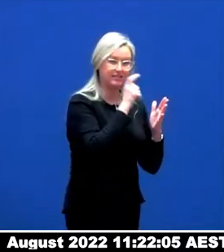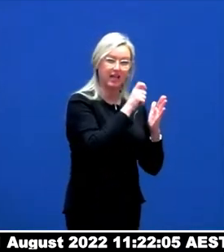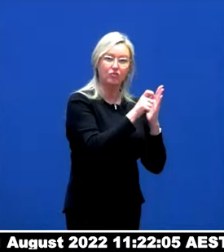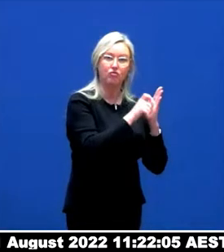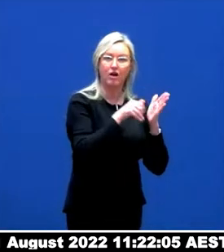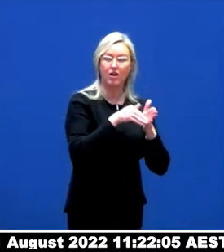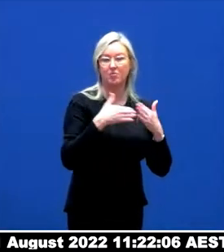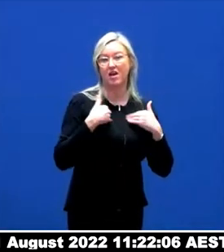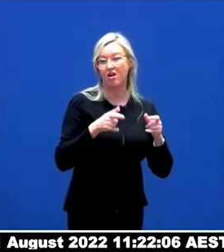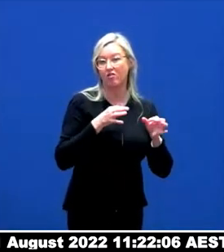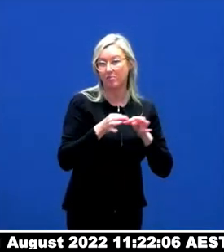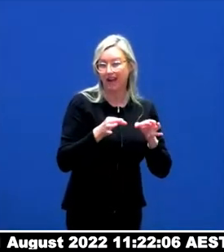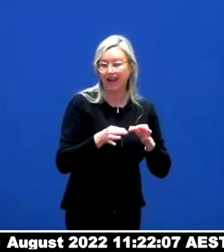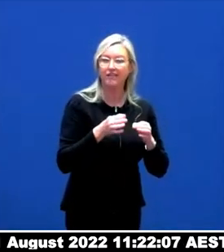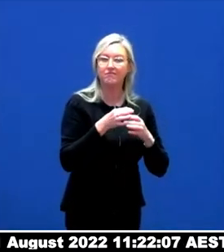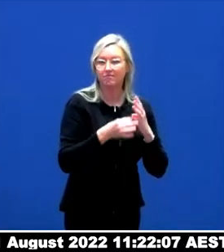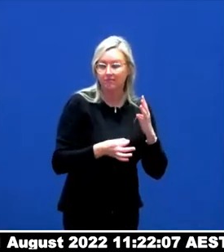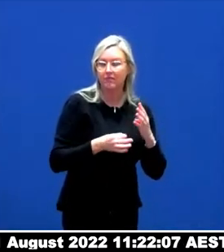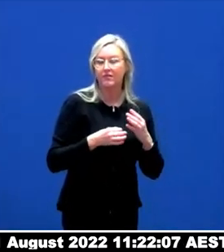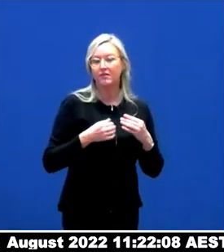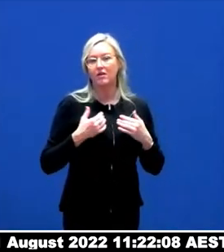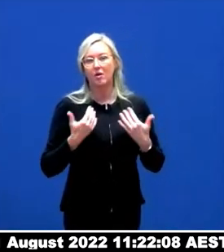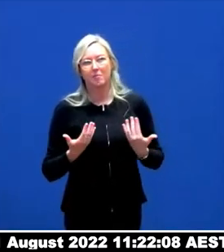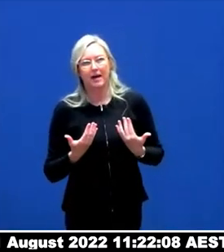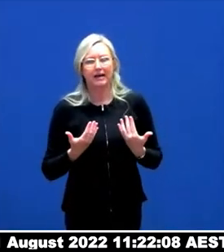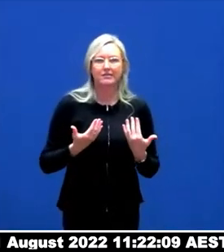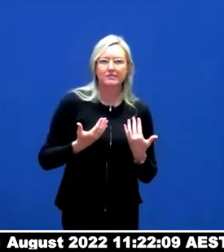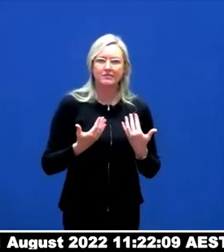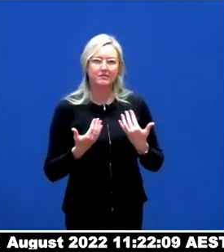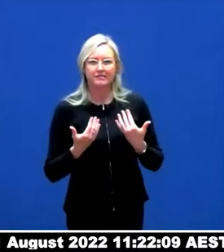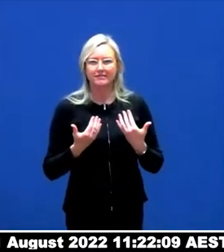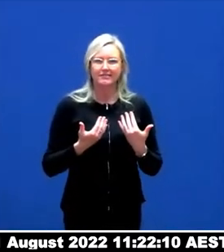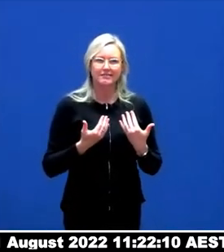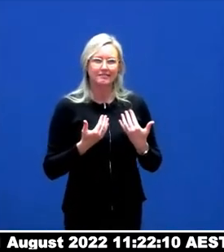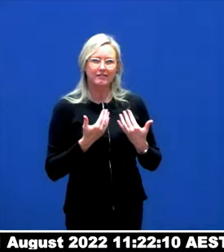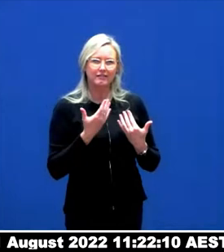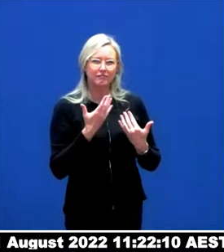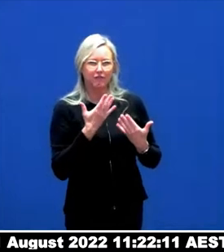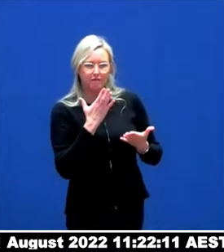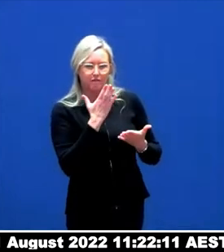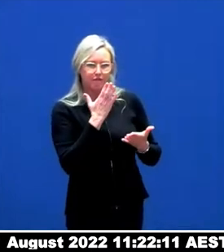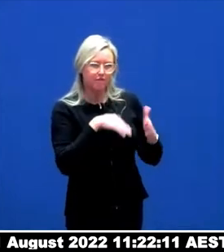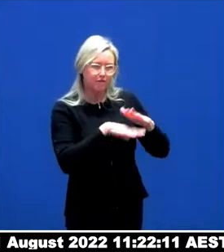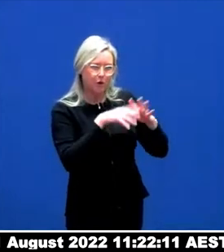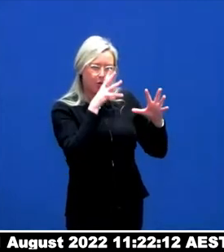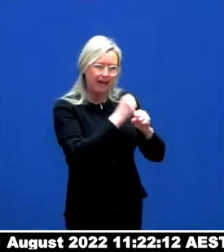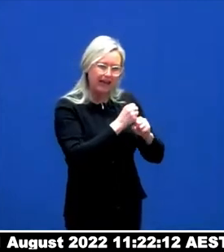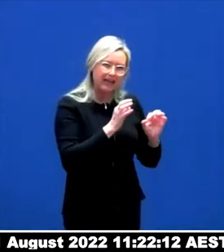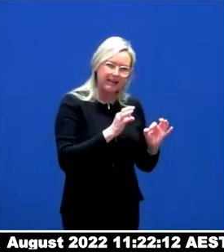But it's sort of - sort of, there's a half truth to it that you want to escape, but you can't, sort of like that, yeah.